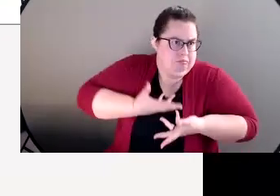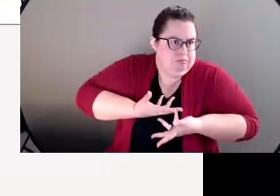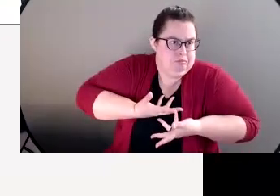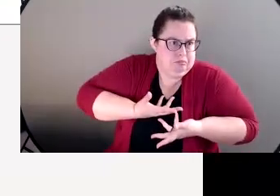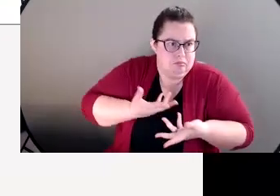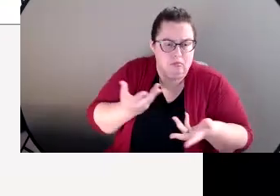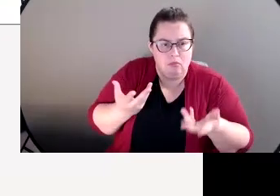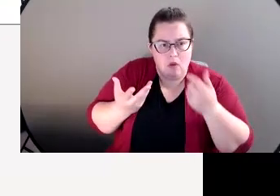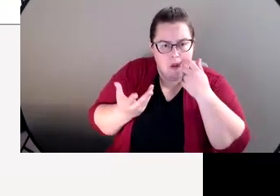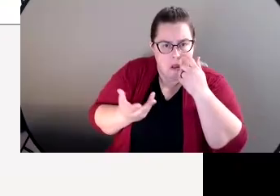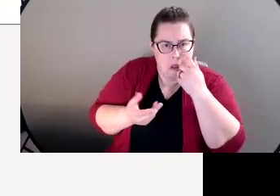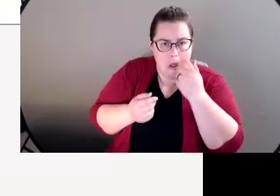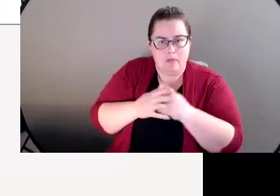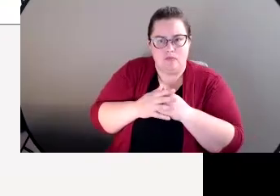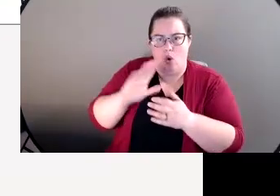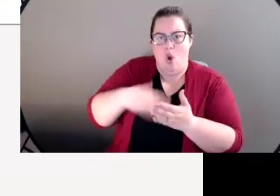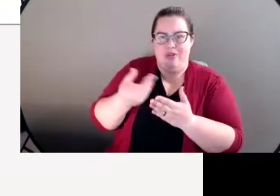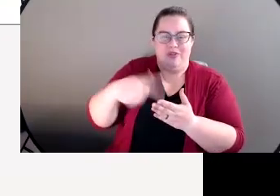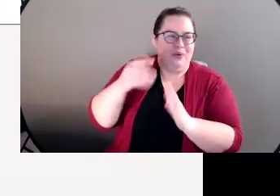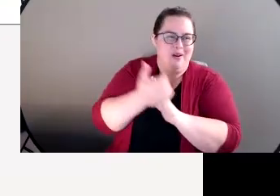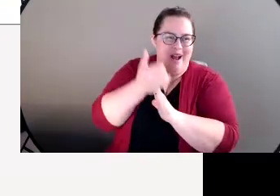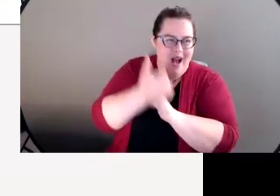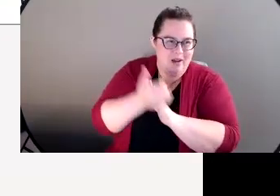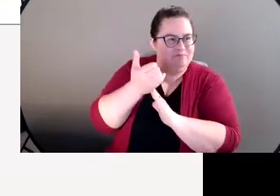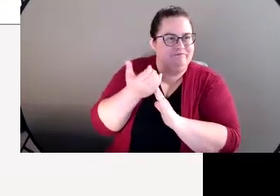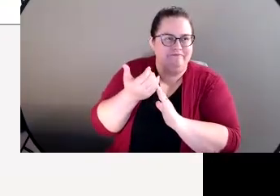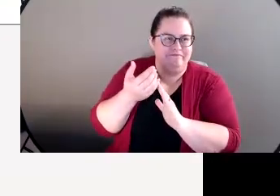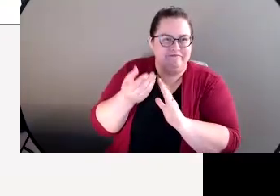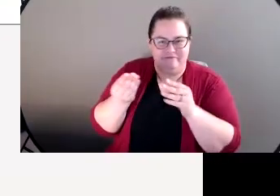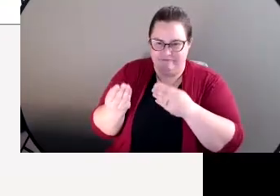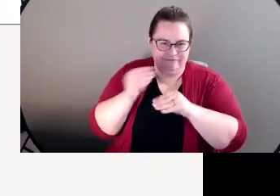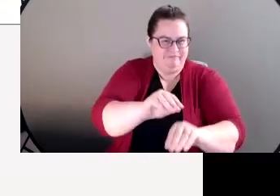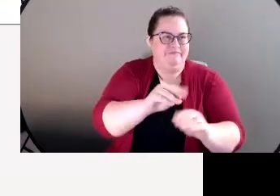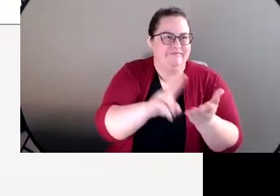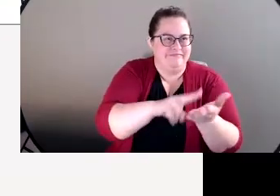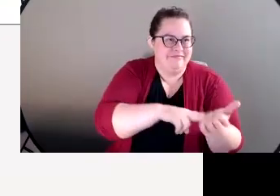all of you are automatically enrolled in the virtual hub for faculty. So you should see it on your dashboard.